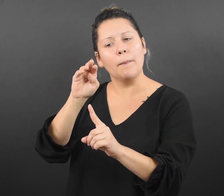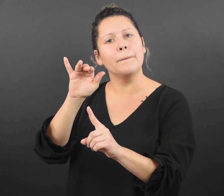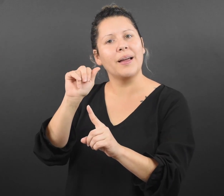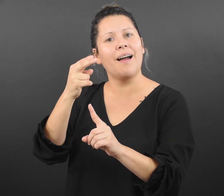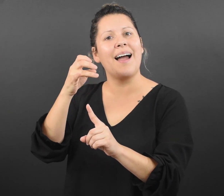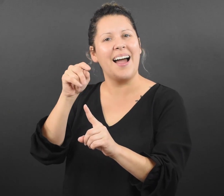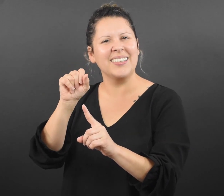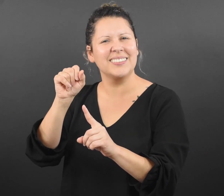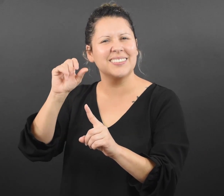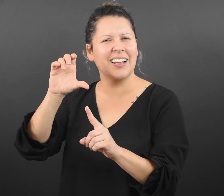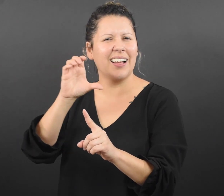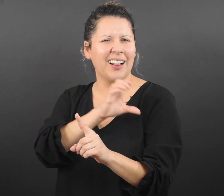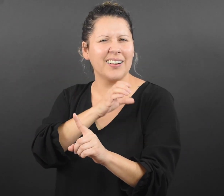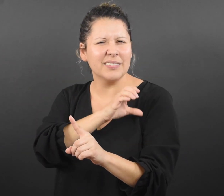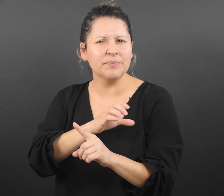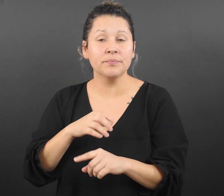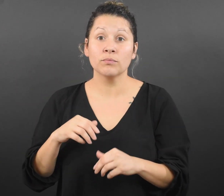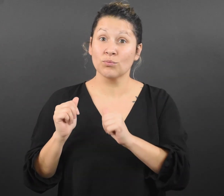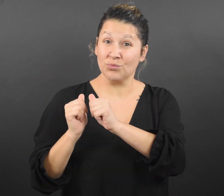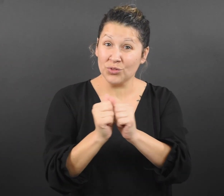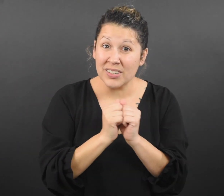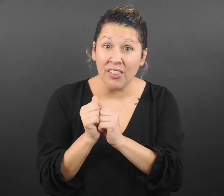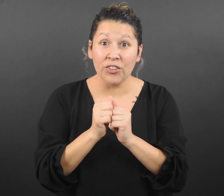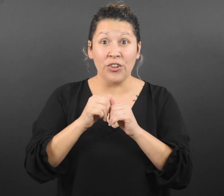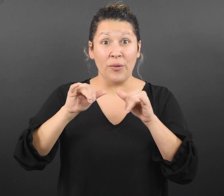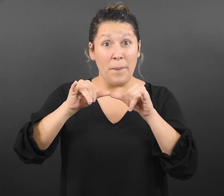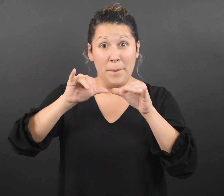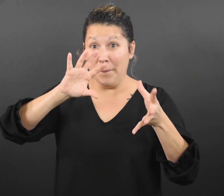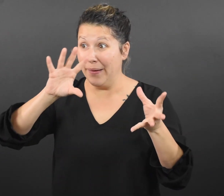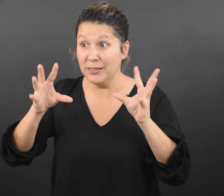Together, the measures increased Twin Cities monoclonal antibody